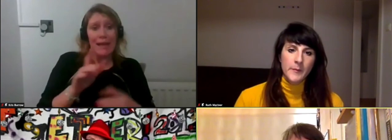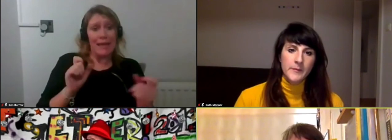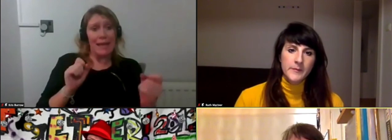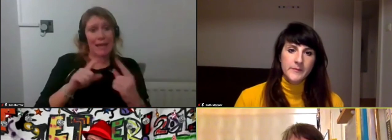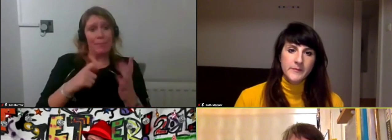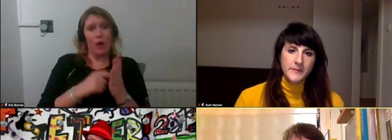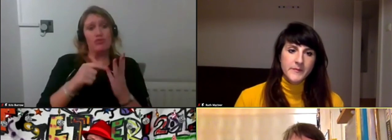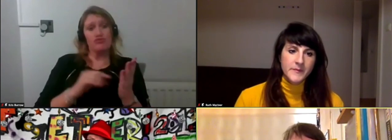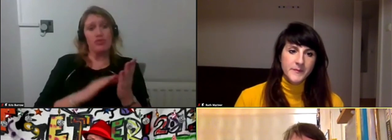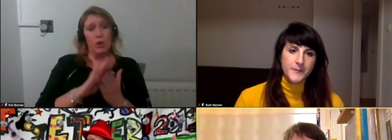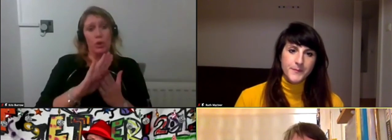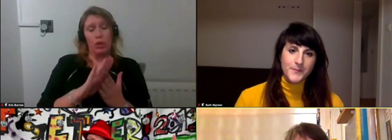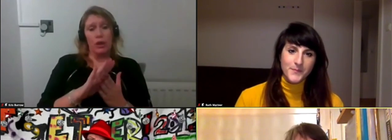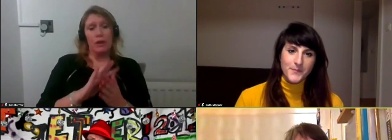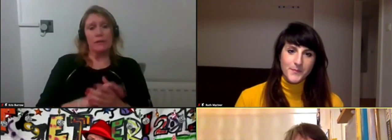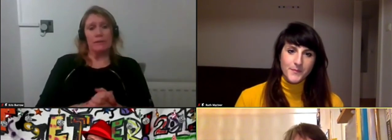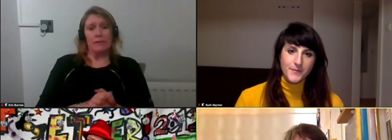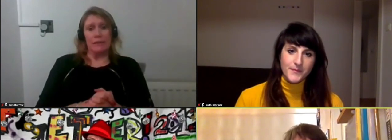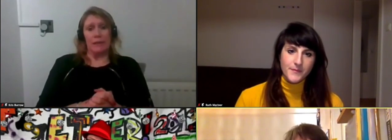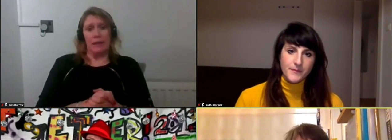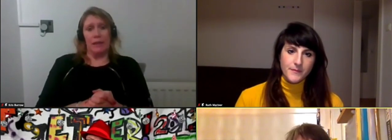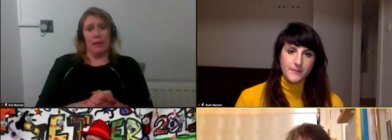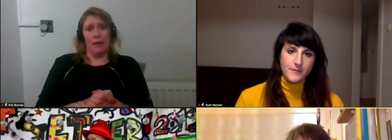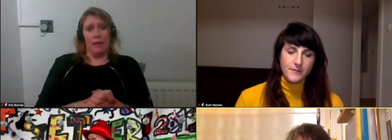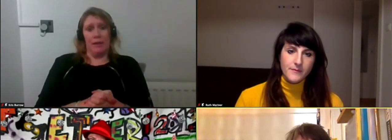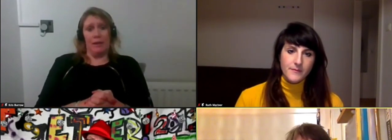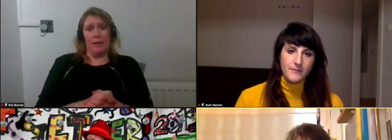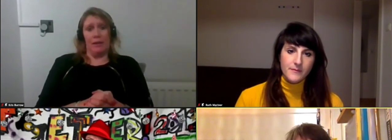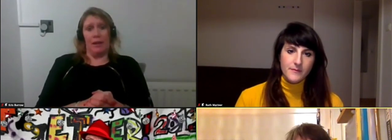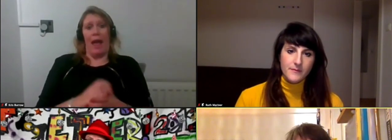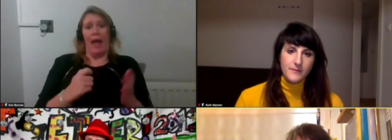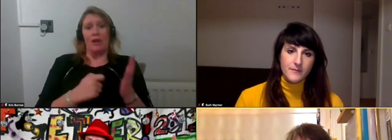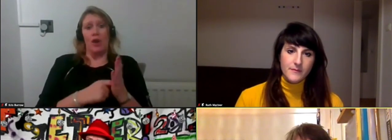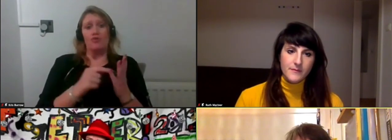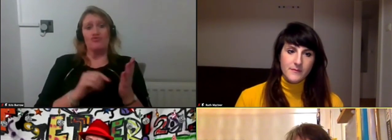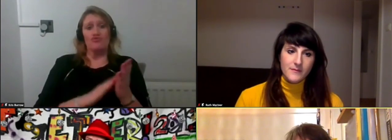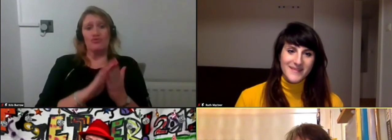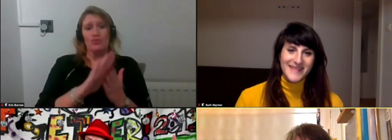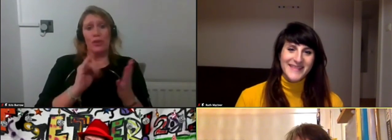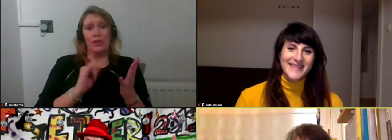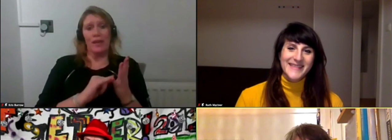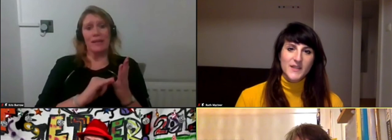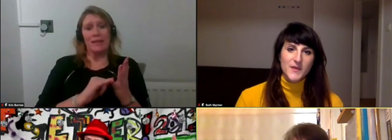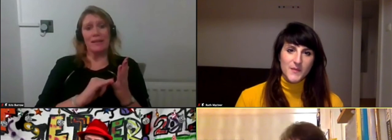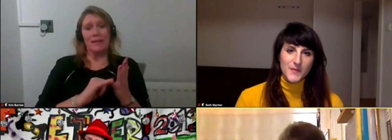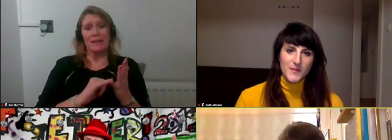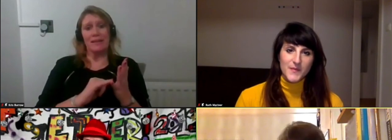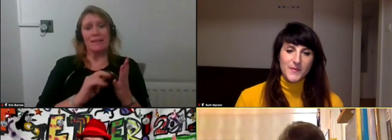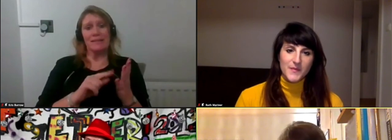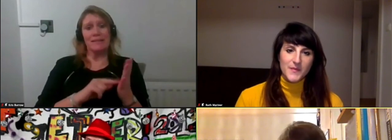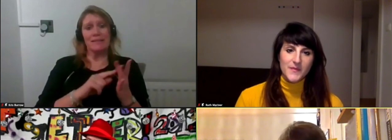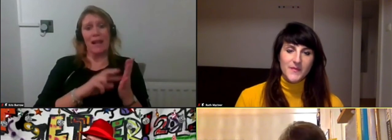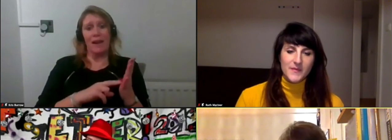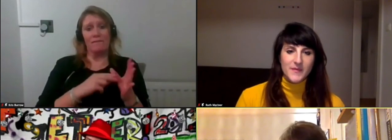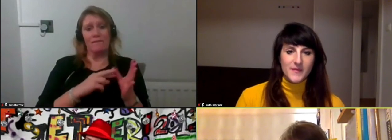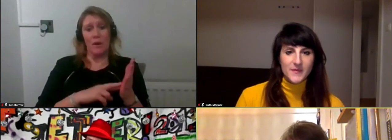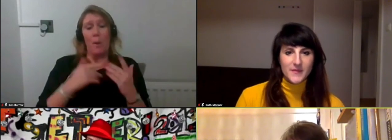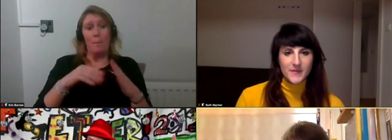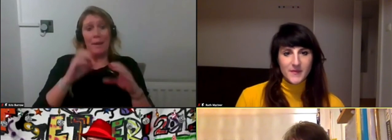I think we have all been so inspired at Together! by Foley sounds, we realised how on, on the one hand wee think we are doing